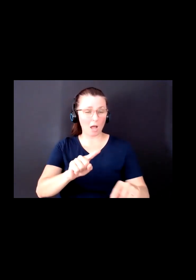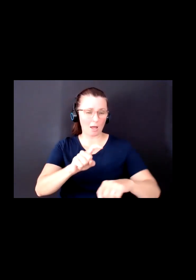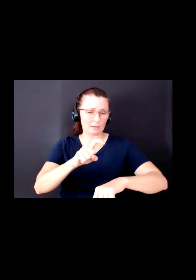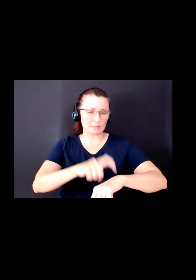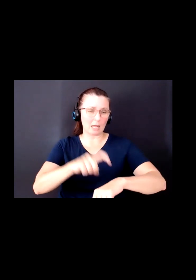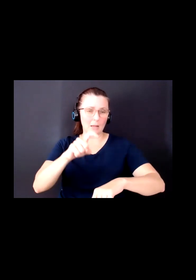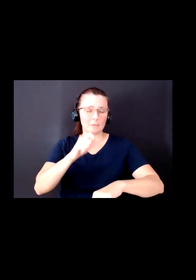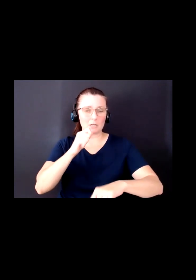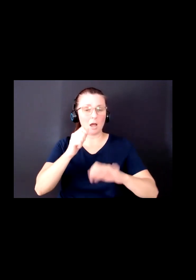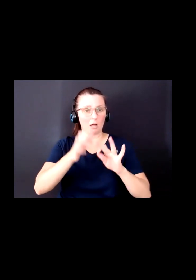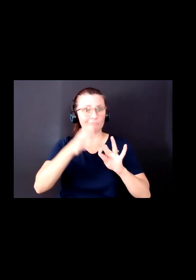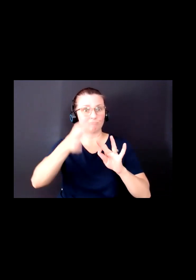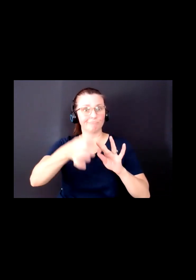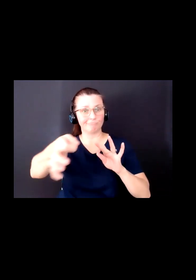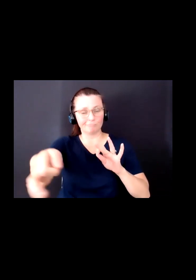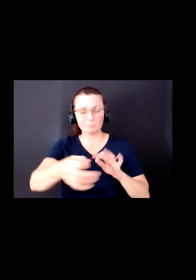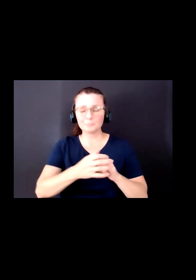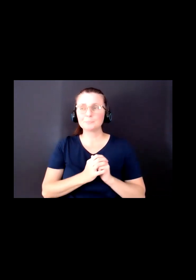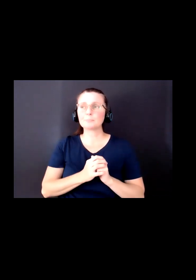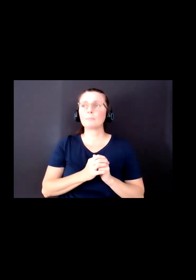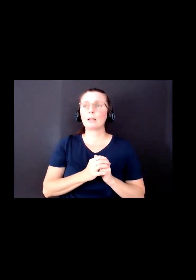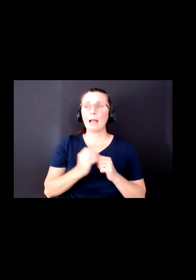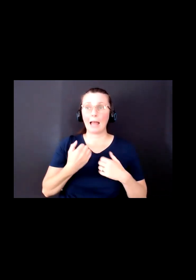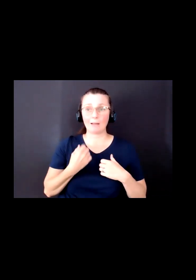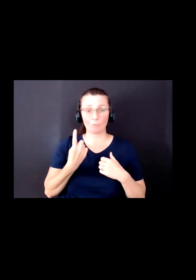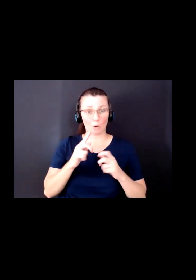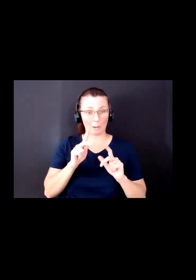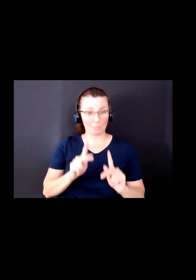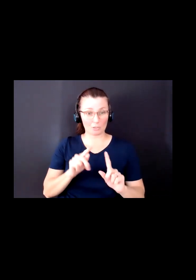person who is accountable for this request. That's a point person